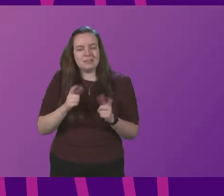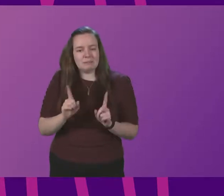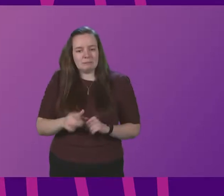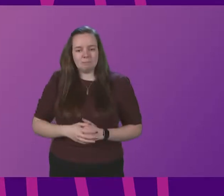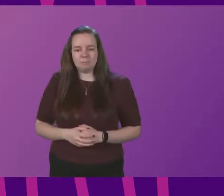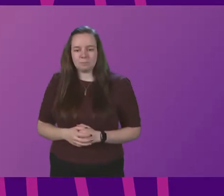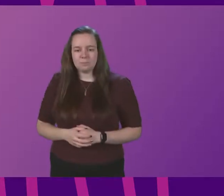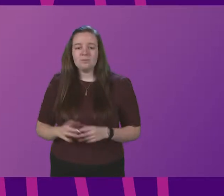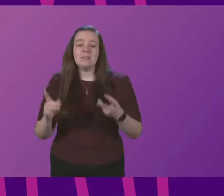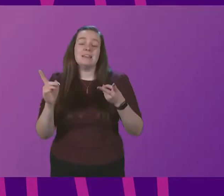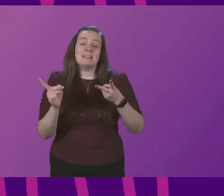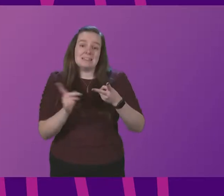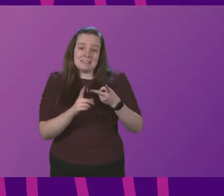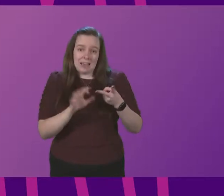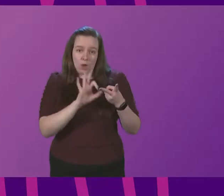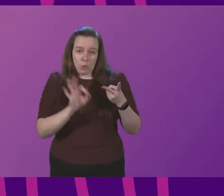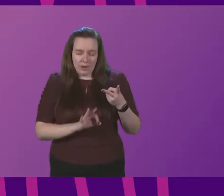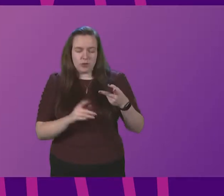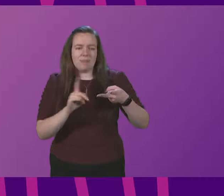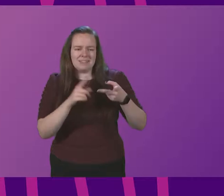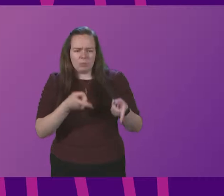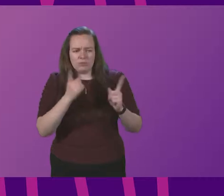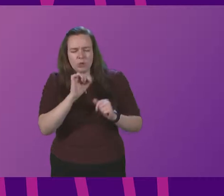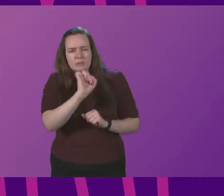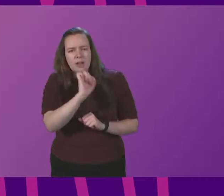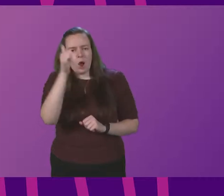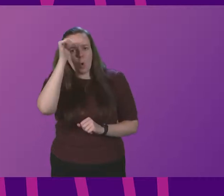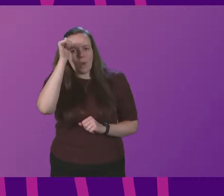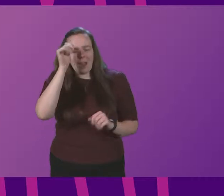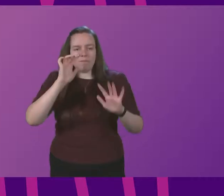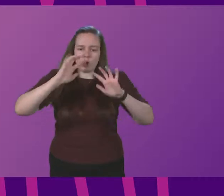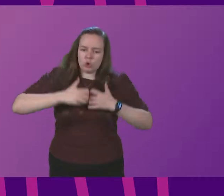Secondly, the Deputy First Minister will be aware of concerns that we expressed about